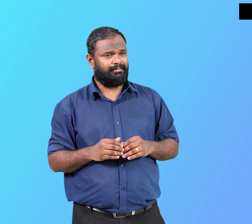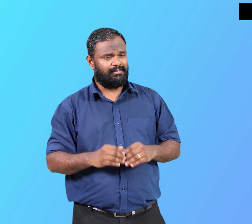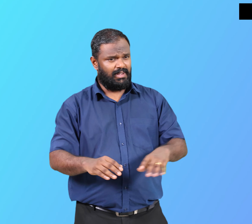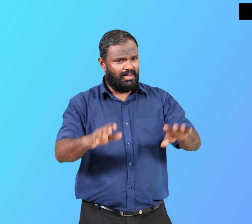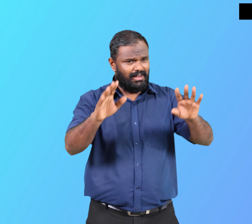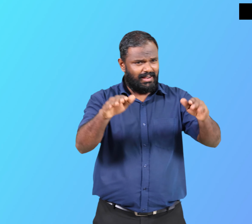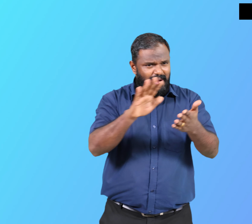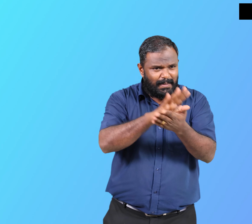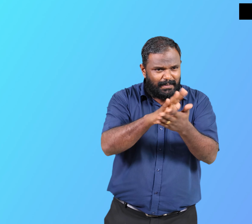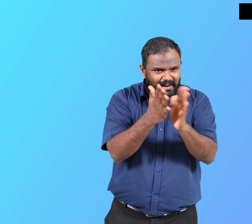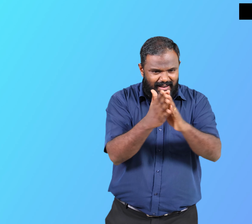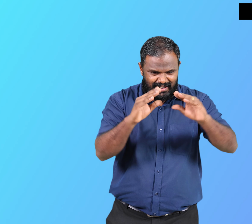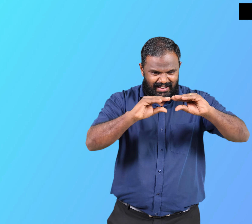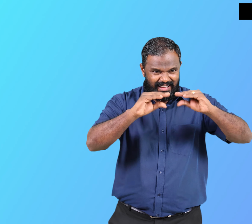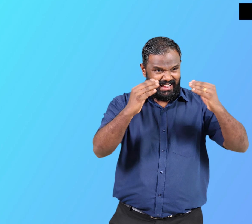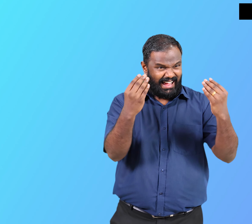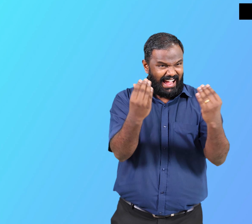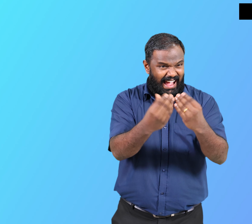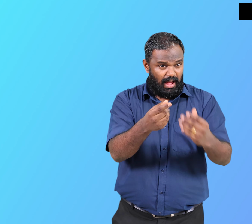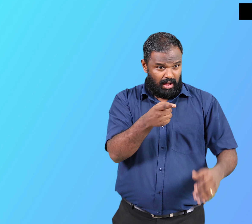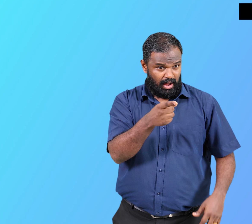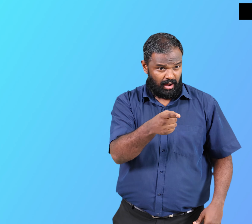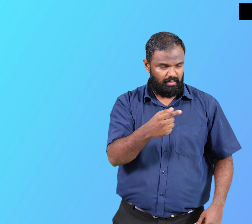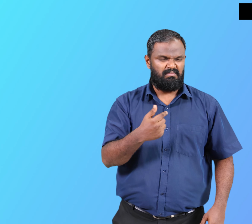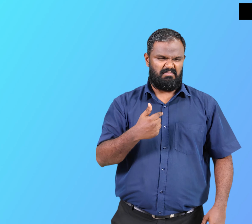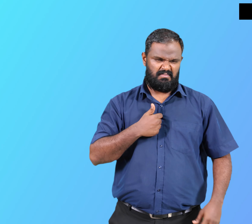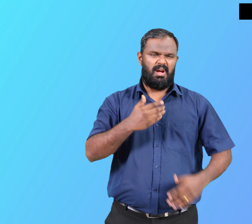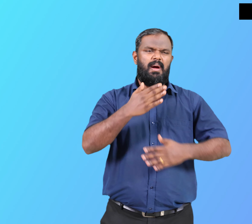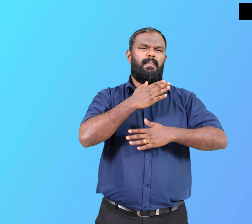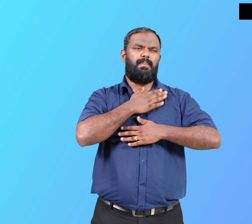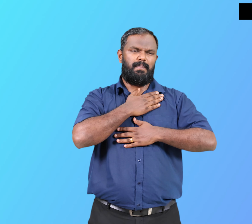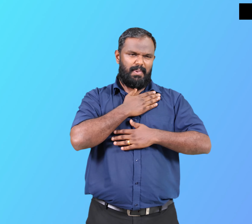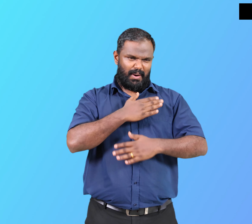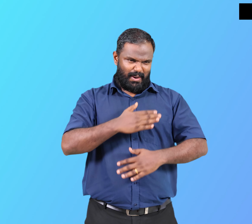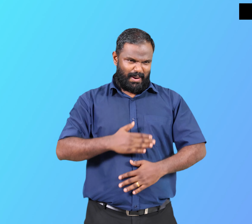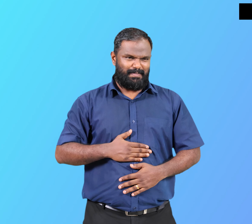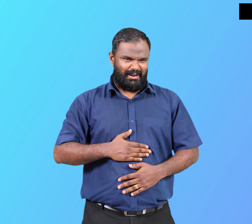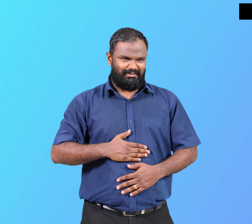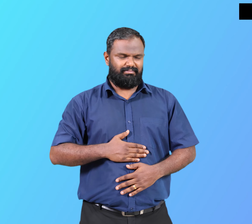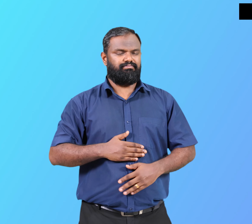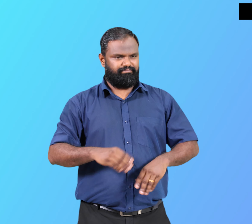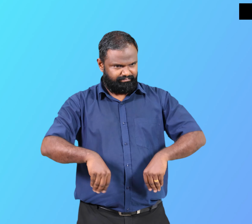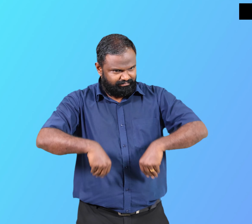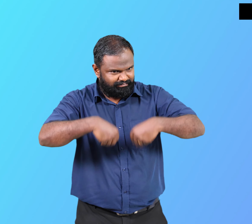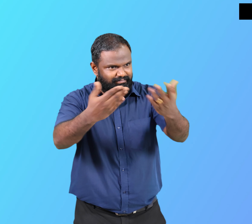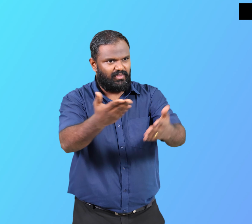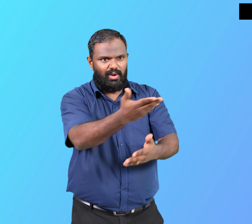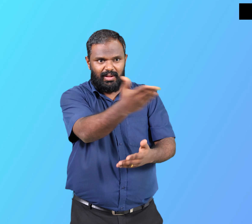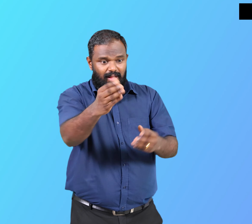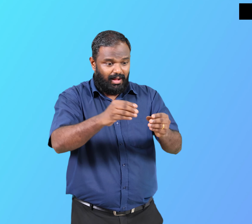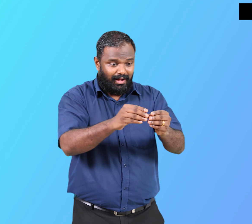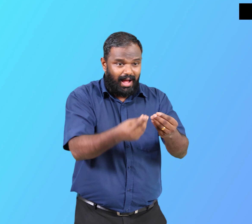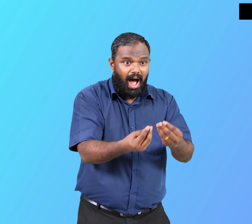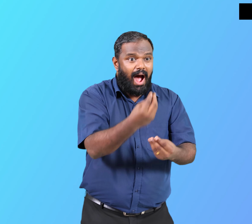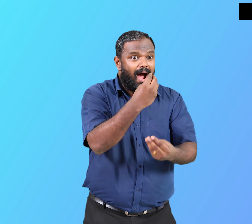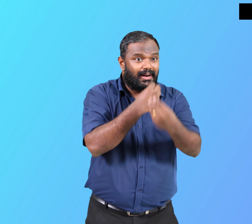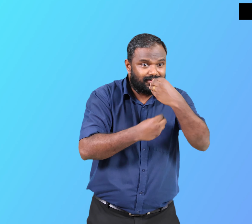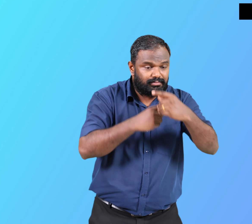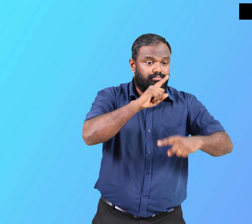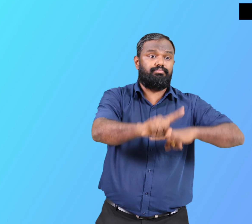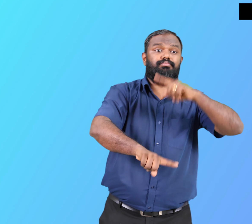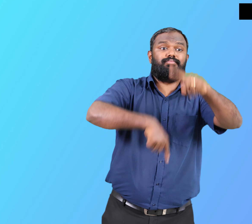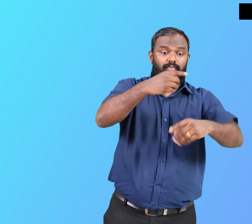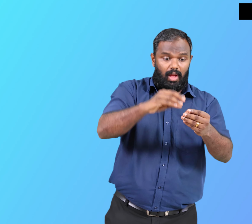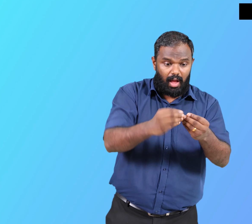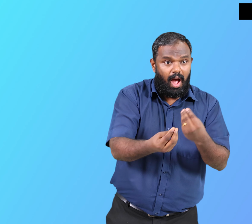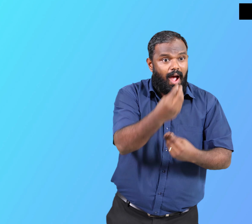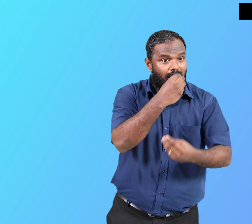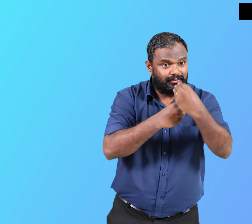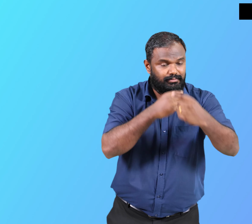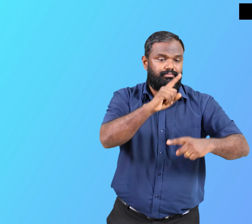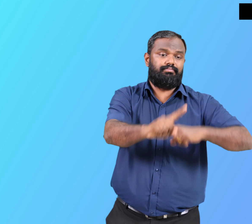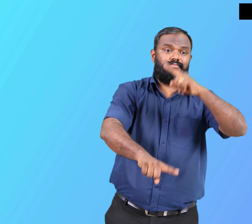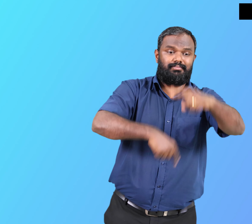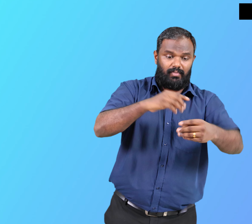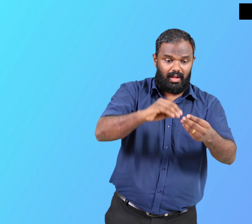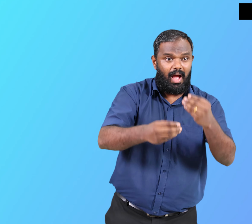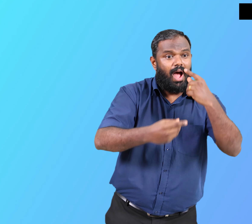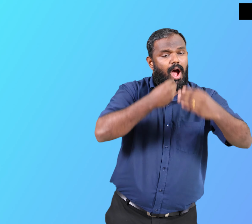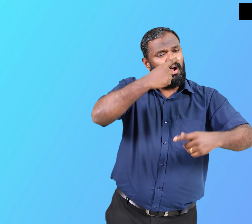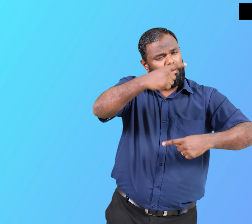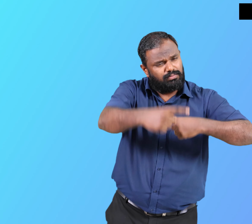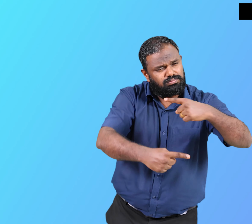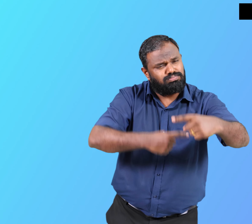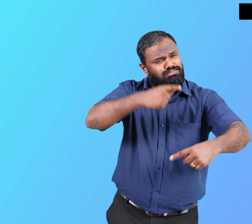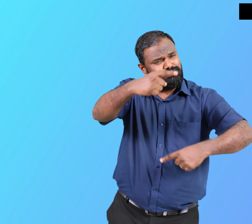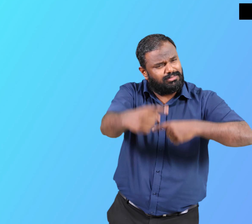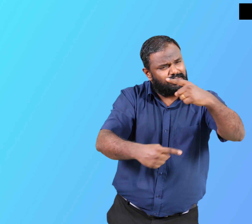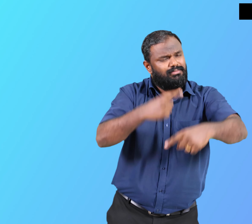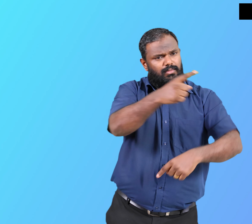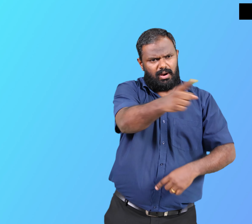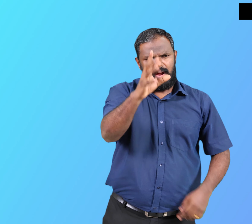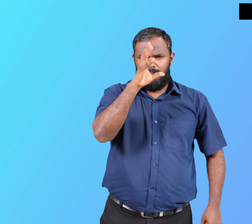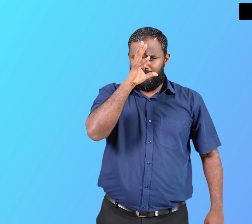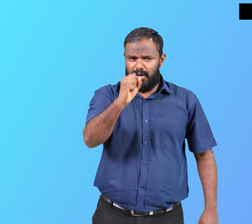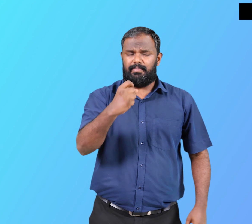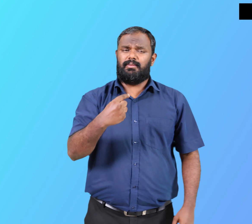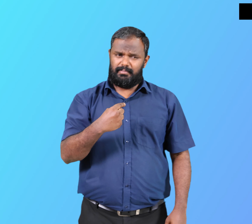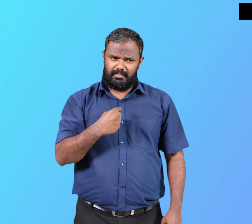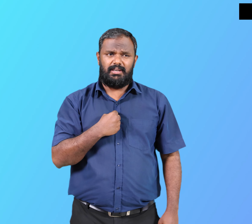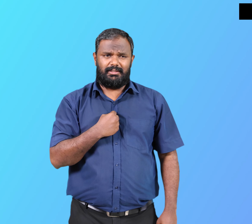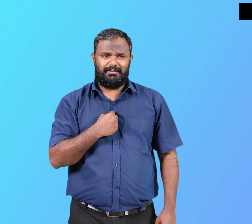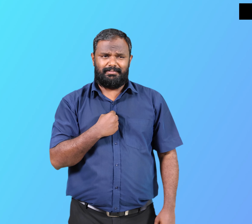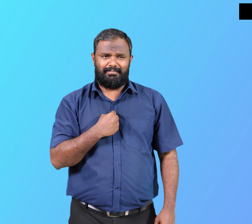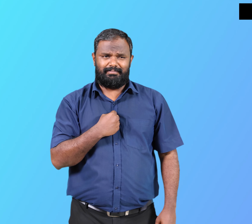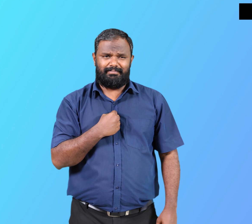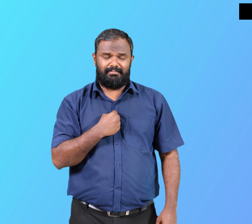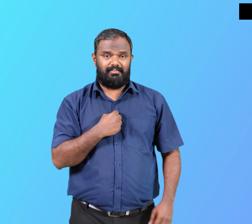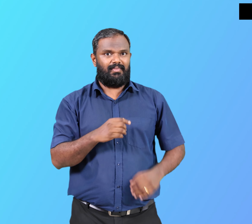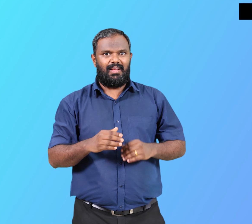and said, “This bread is my body that I am giving for you. Eat this to remember me.”